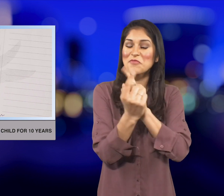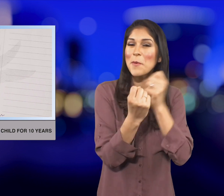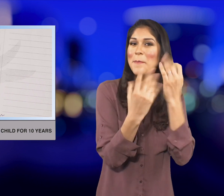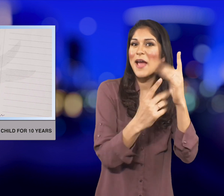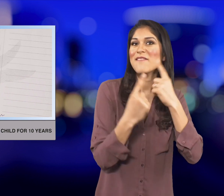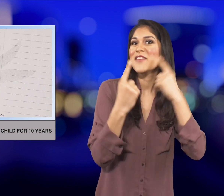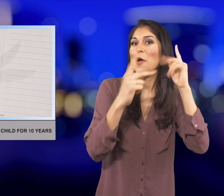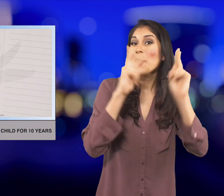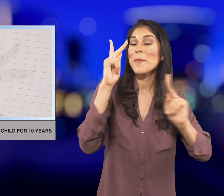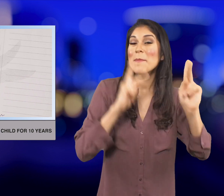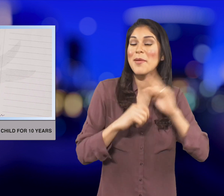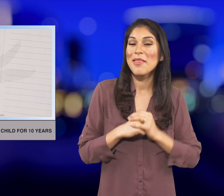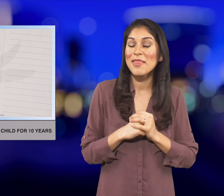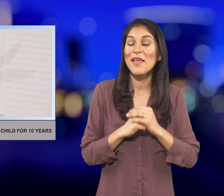had met a lot of famous people.